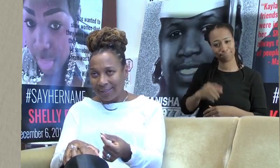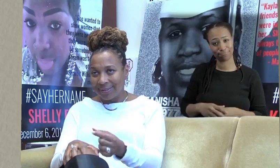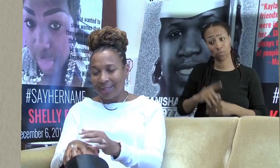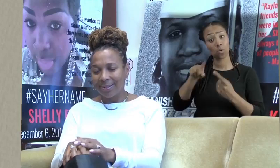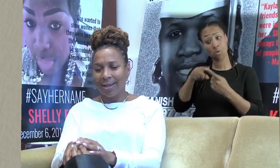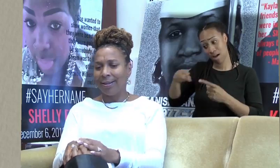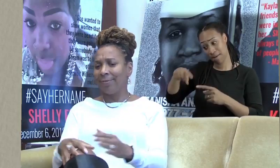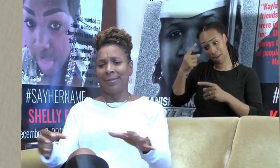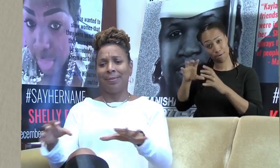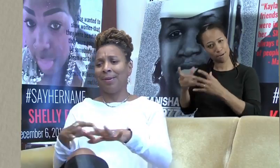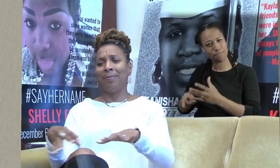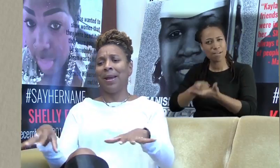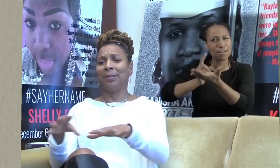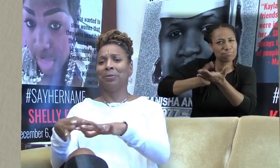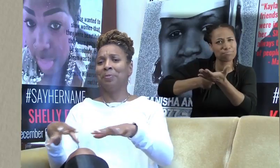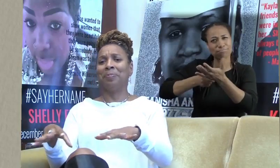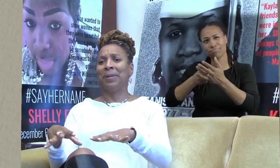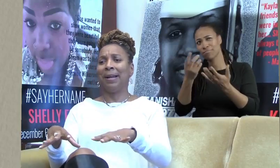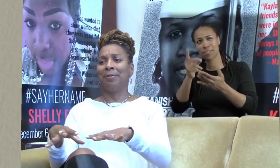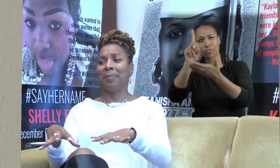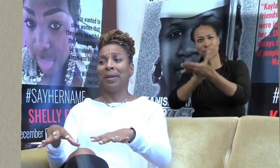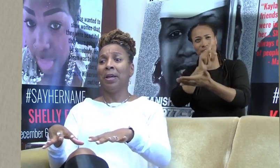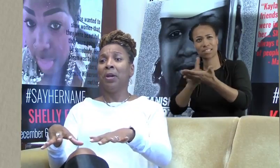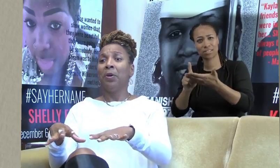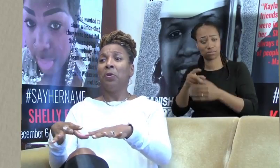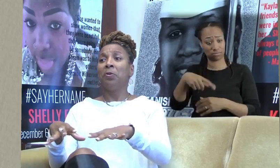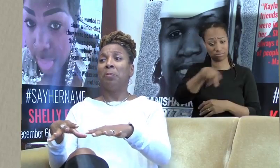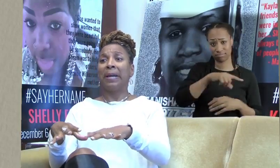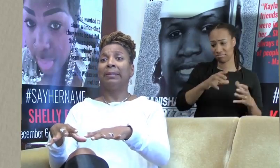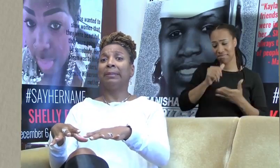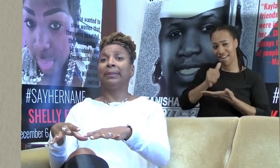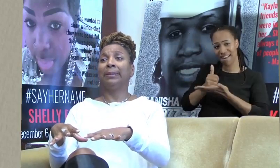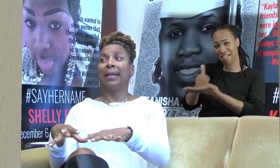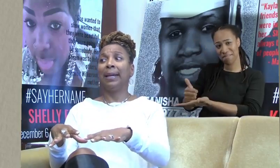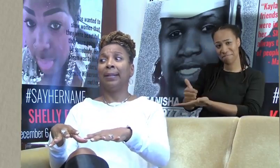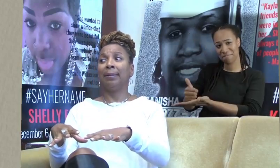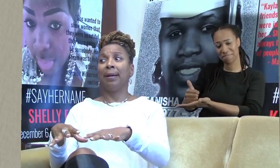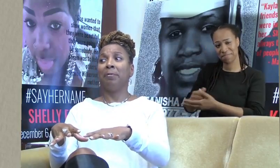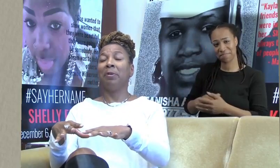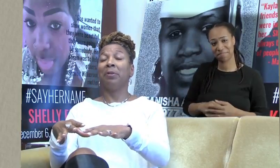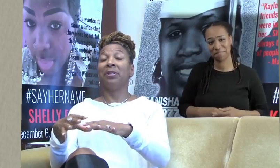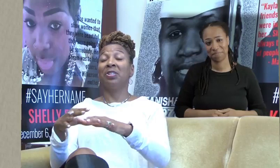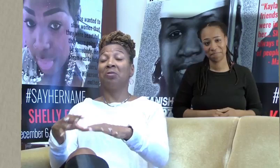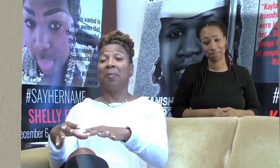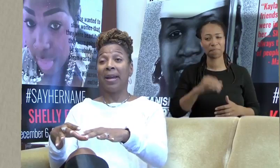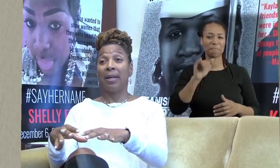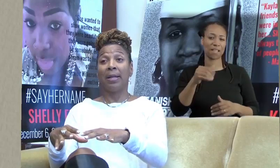so they weren’t present to help when Black women were making claims about discrimination.